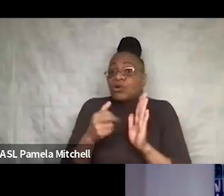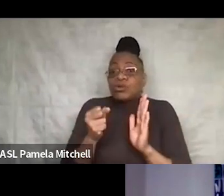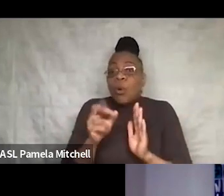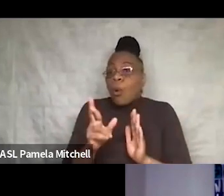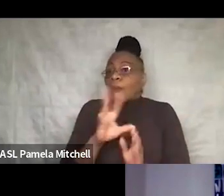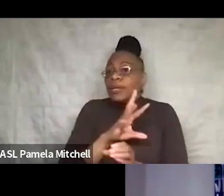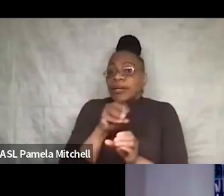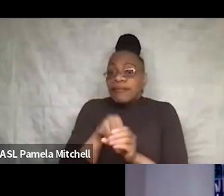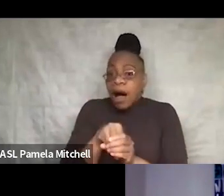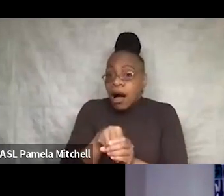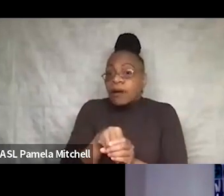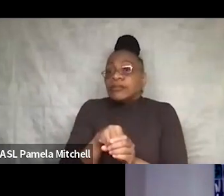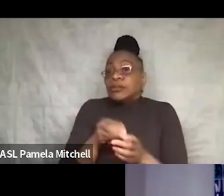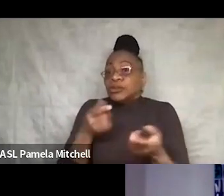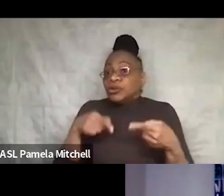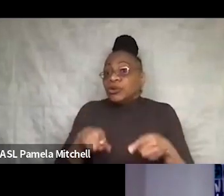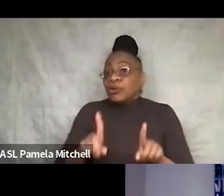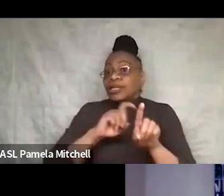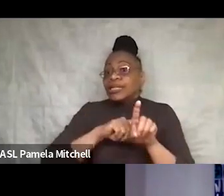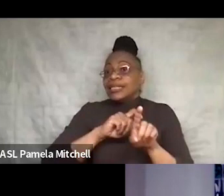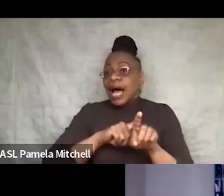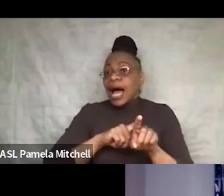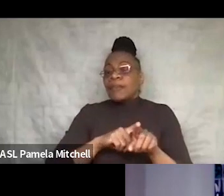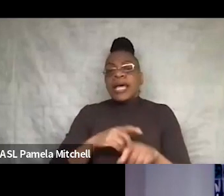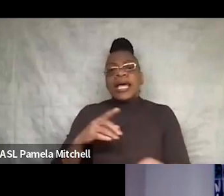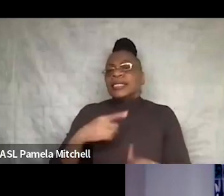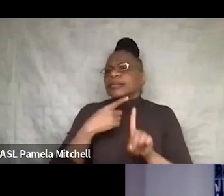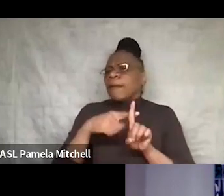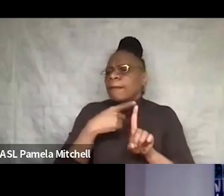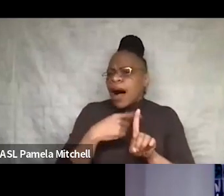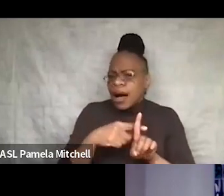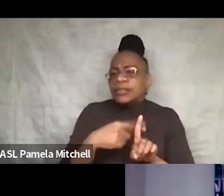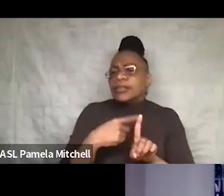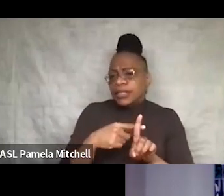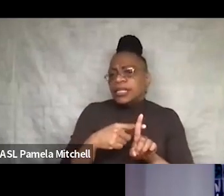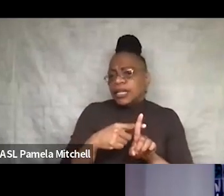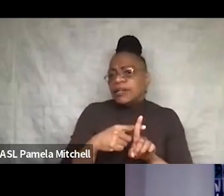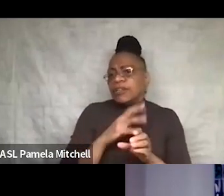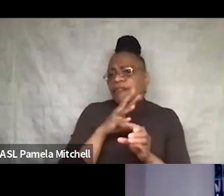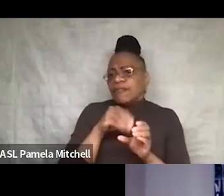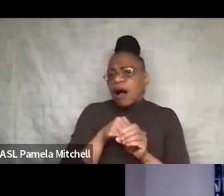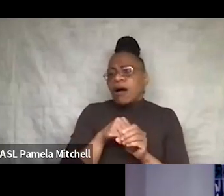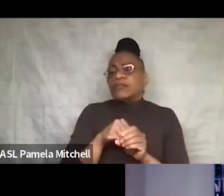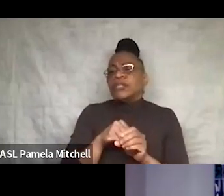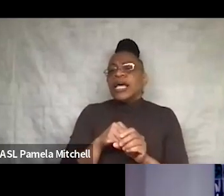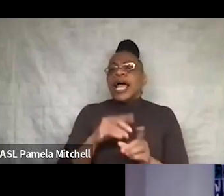And so, there's just such benefit in that, and again, you know, even when we think about lived experience,